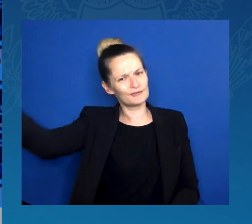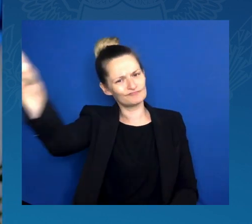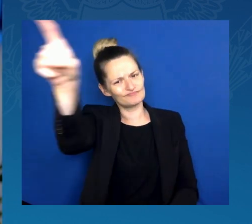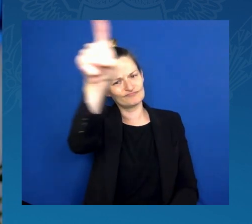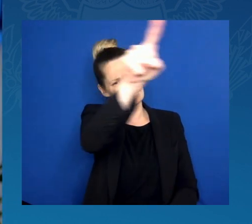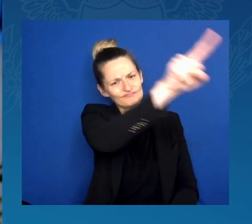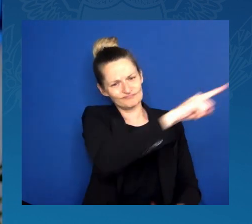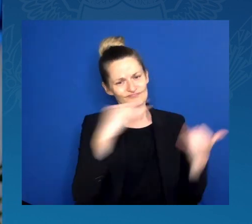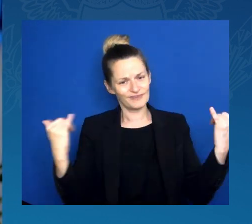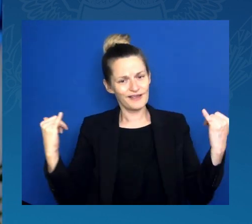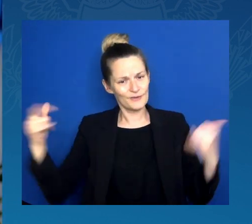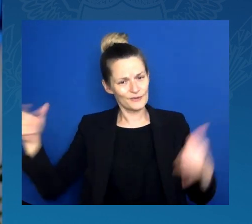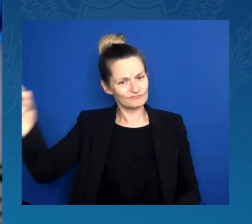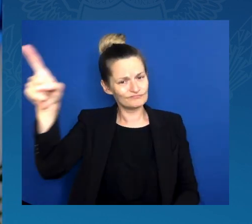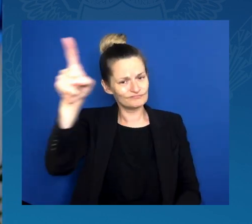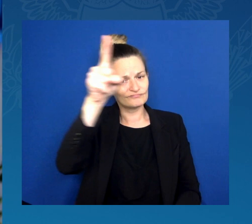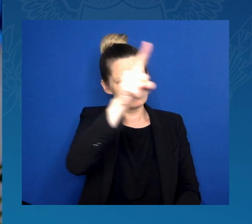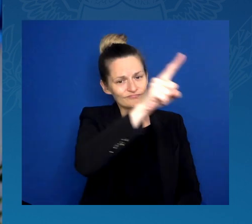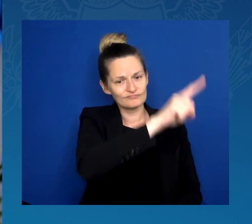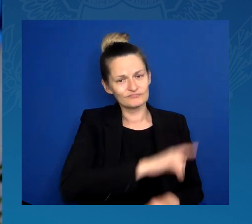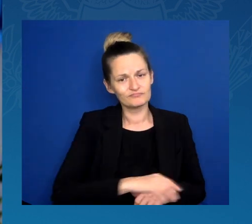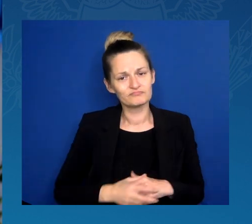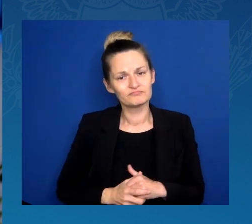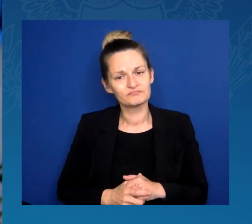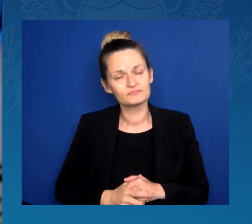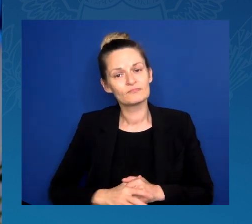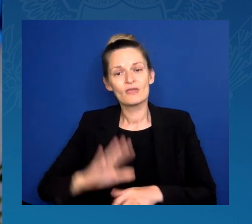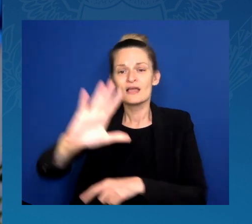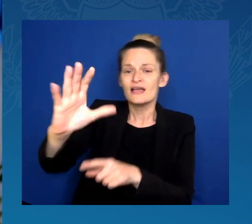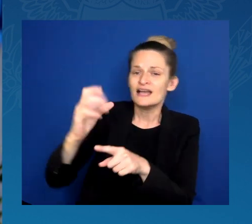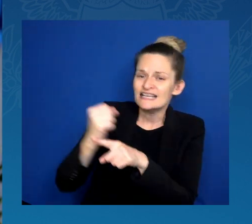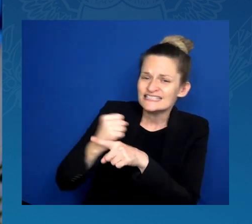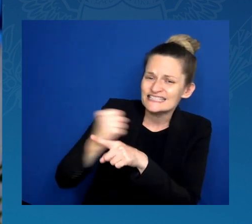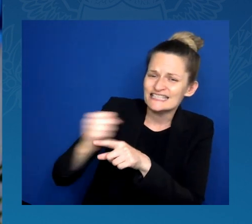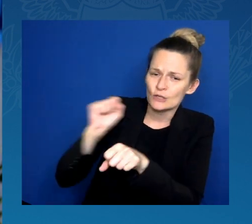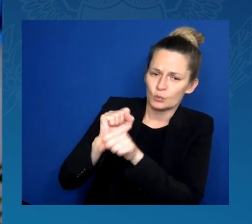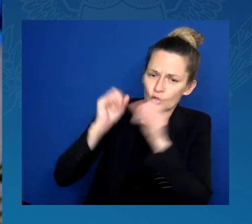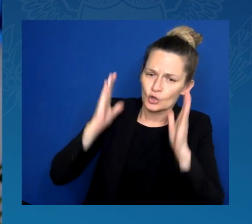So, steelworkers, we are here together with determination